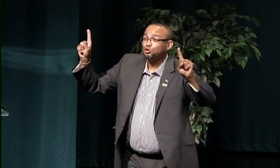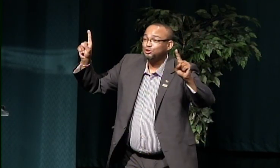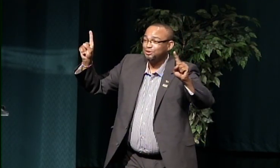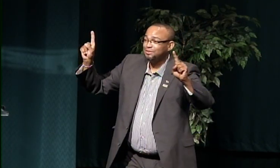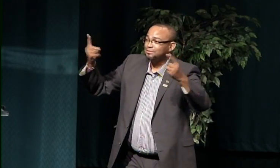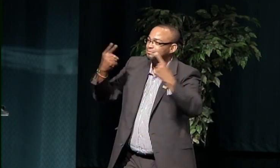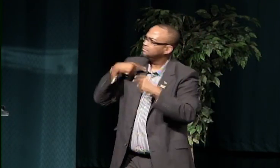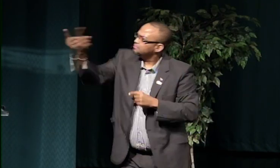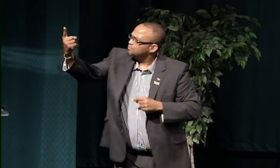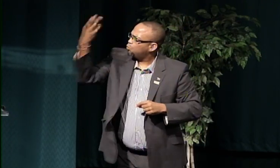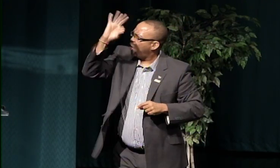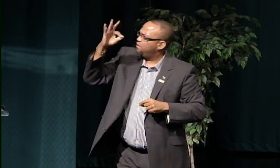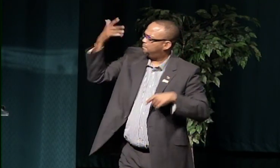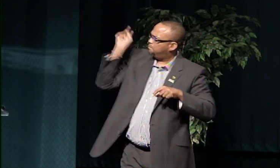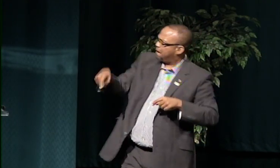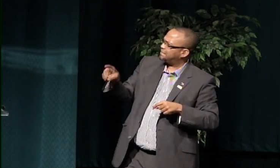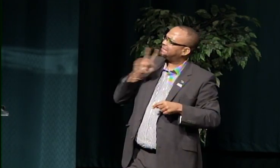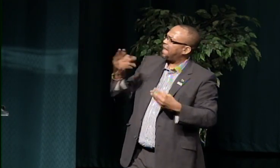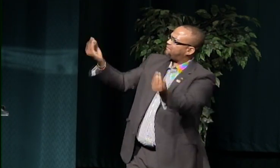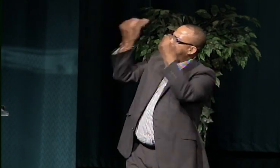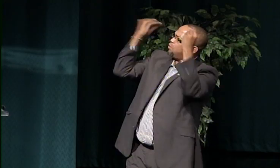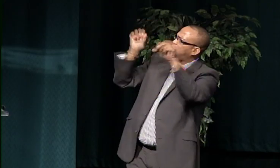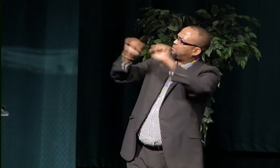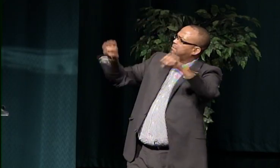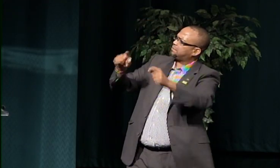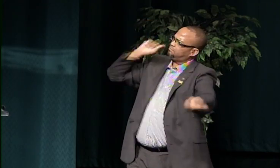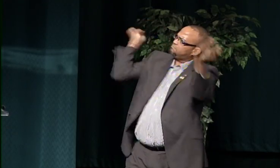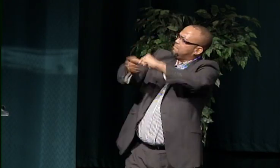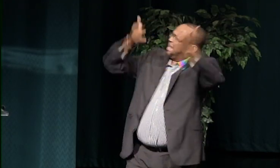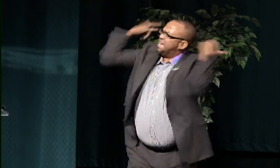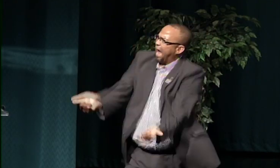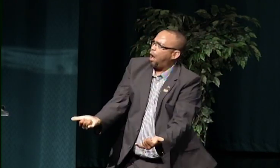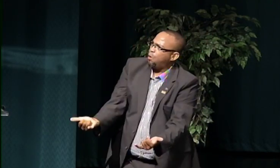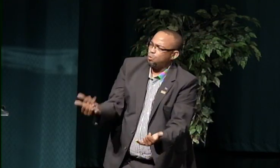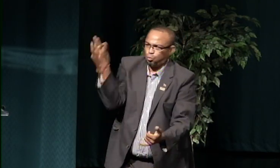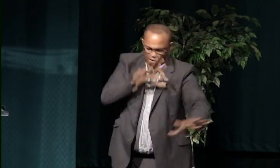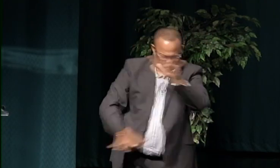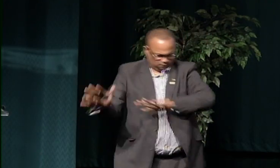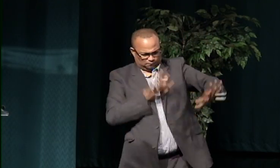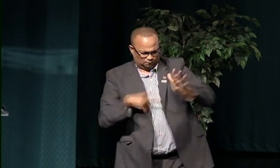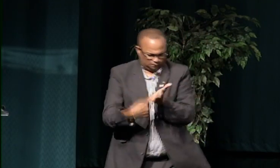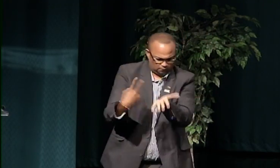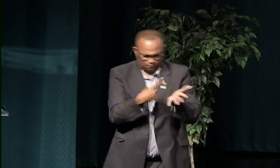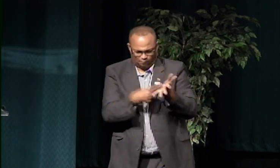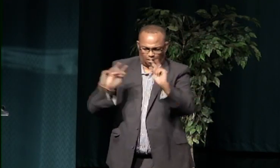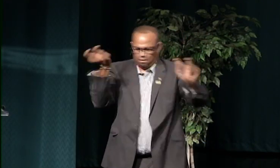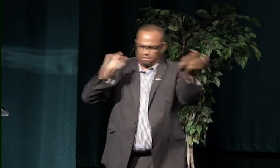here at Gallaudet from the Deaf President Now movement.